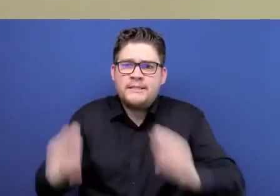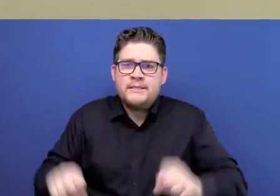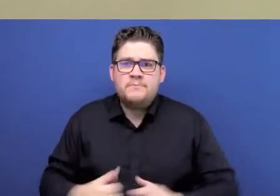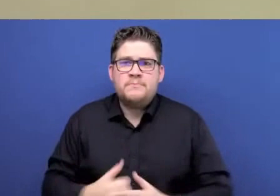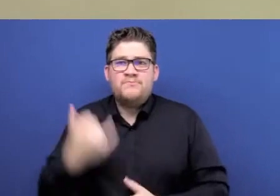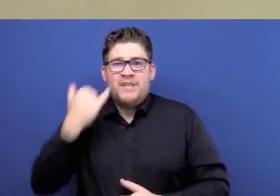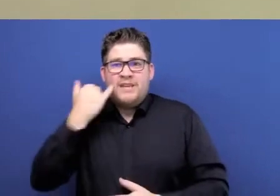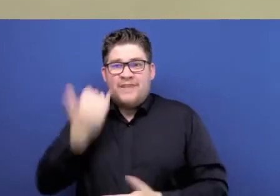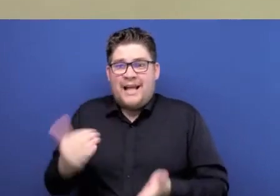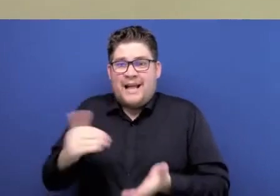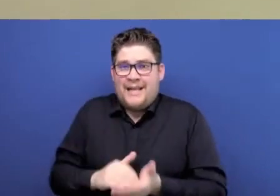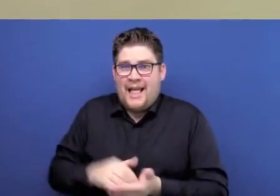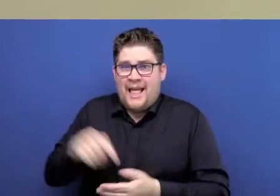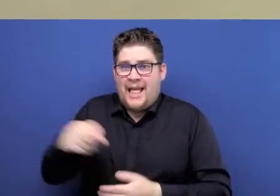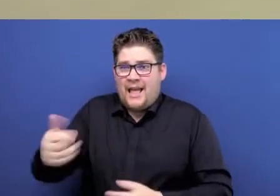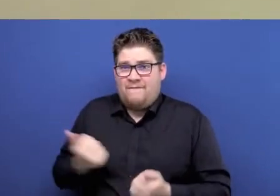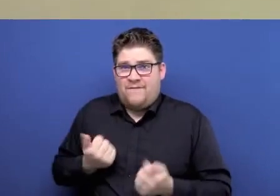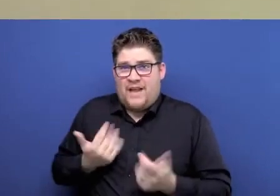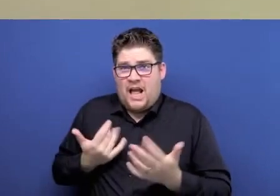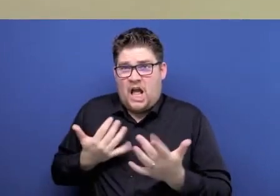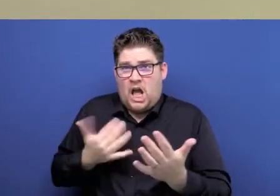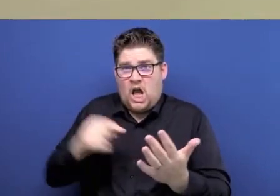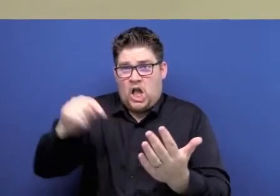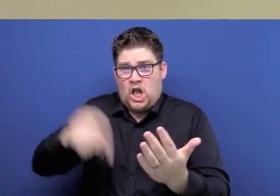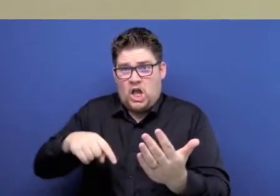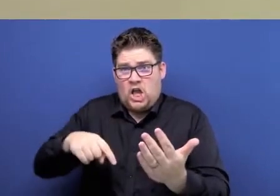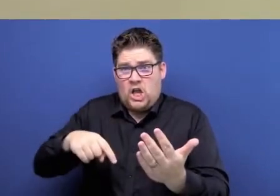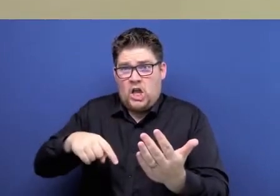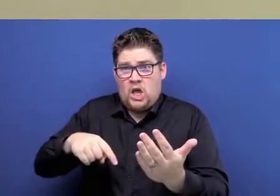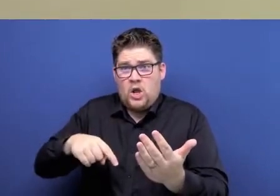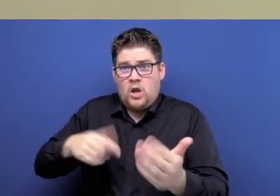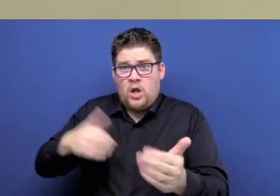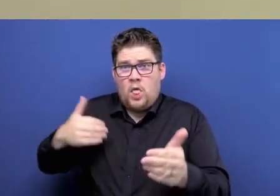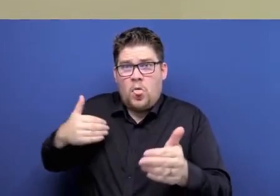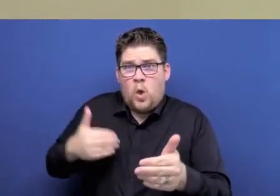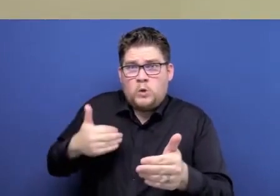see a fire sparked too close to community like that. How. How can we make sure that What